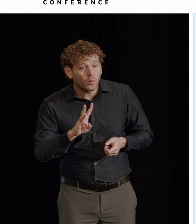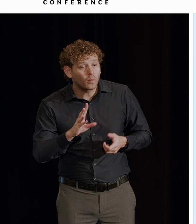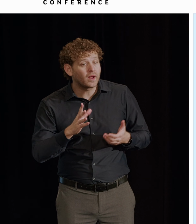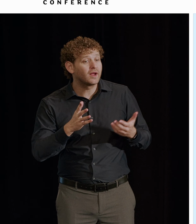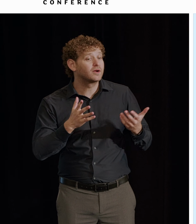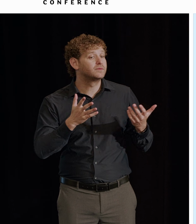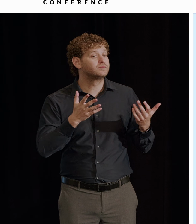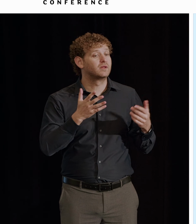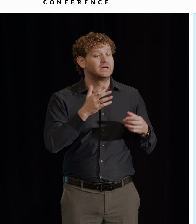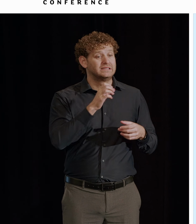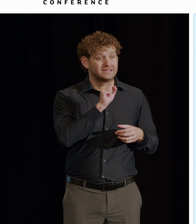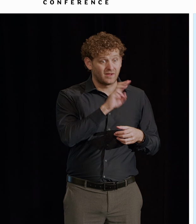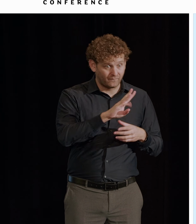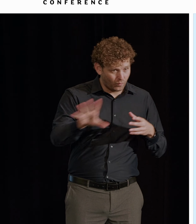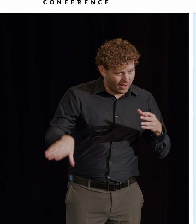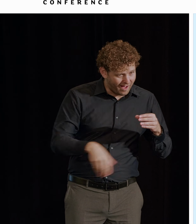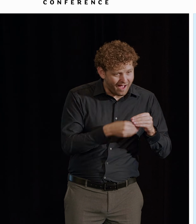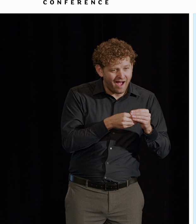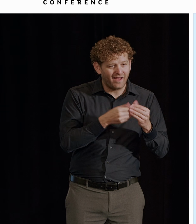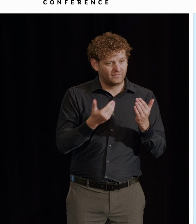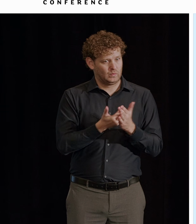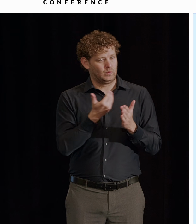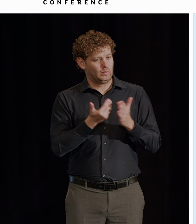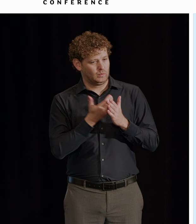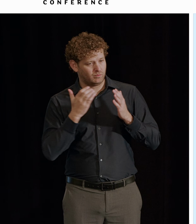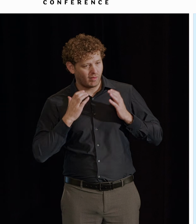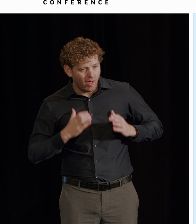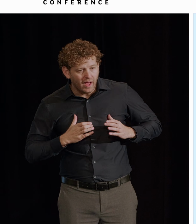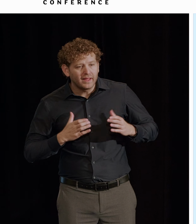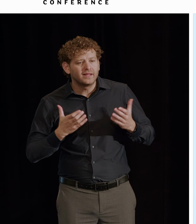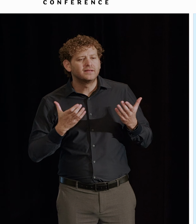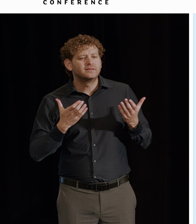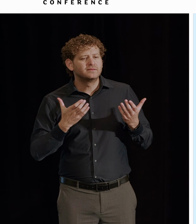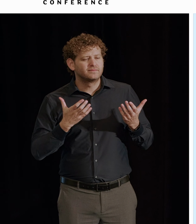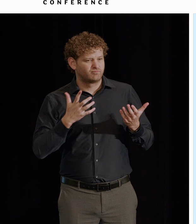This means designing from the ground up to serve people with disabilities across all cohorts.